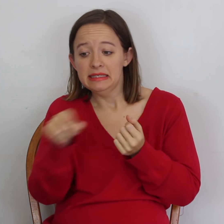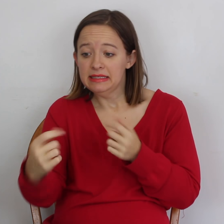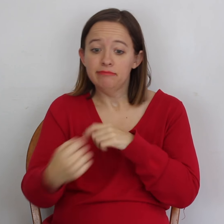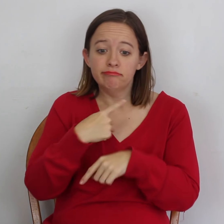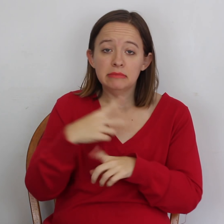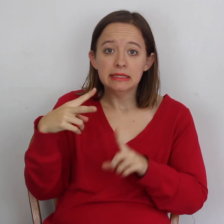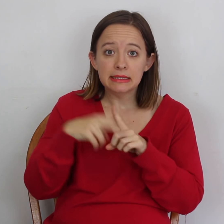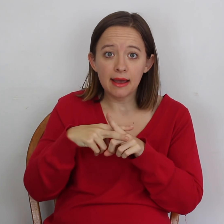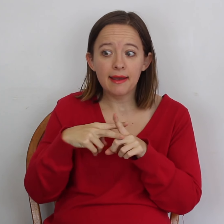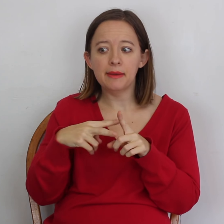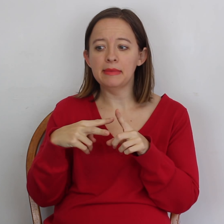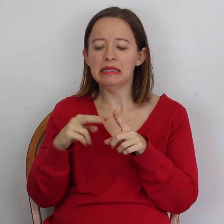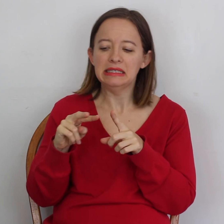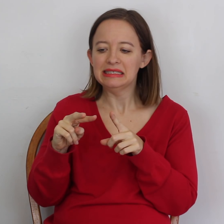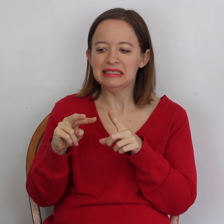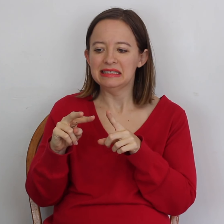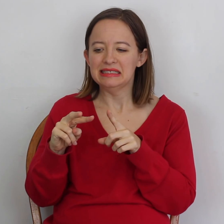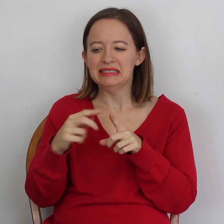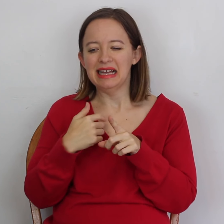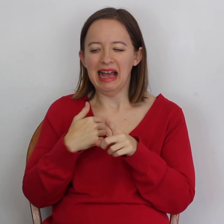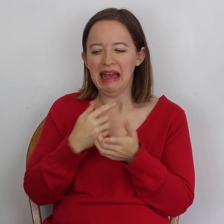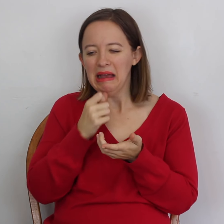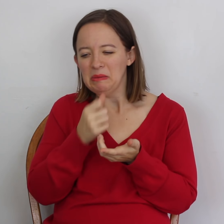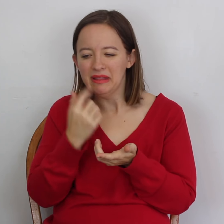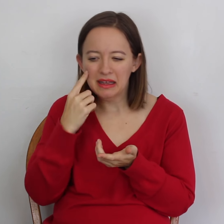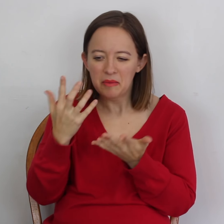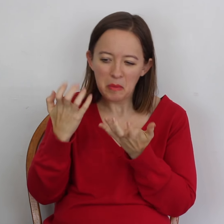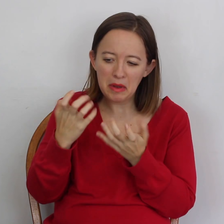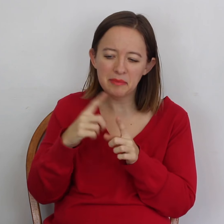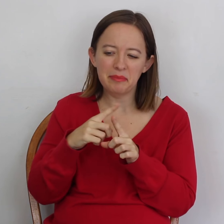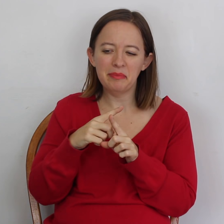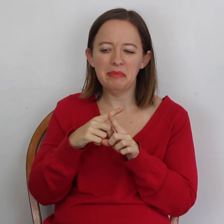But they'll say, "No, it's okay. I'm fine." But they'll actually need a break.